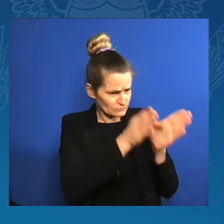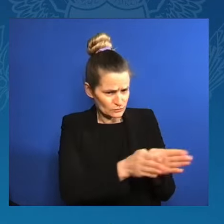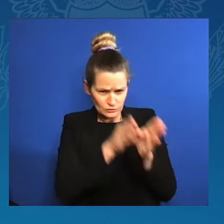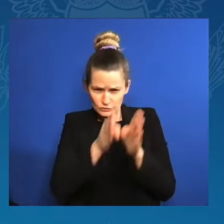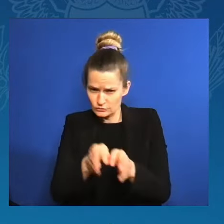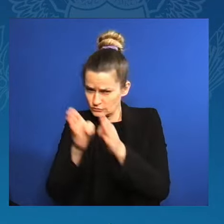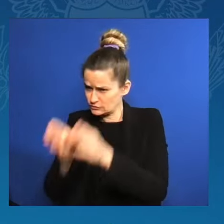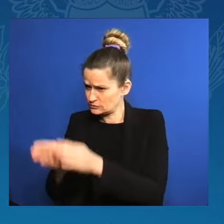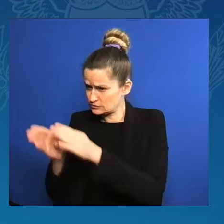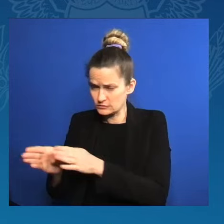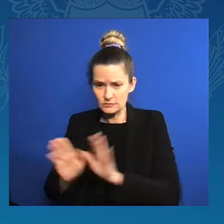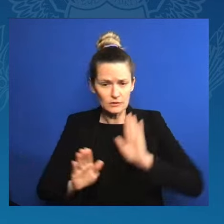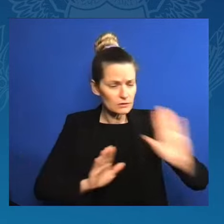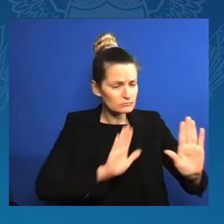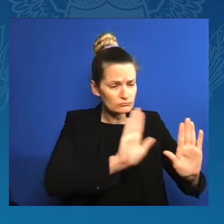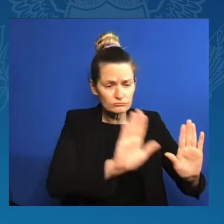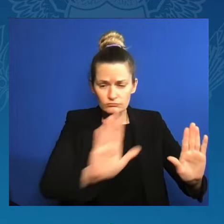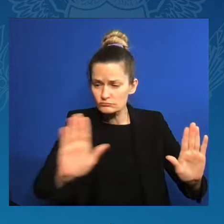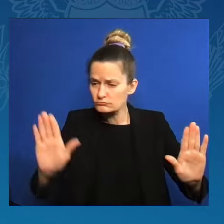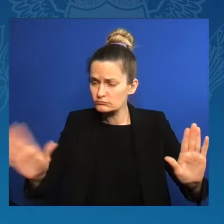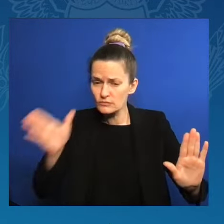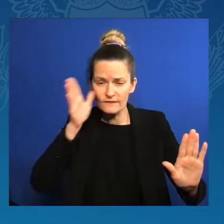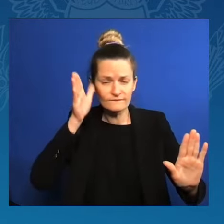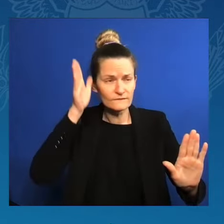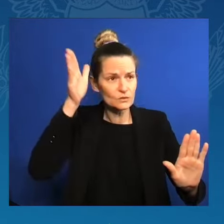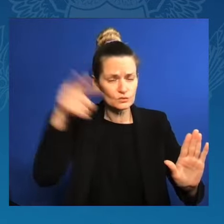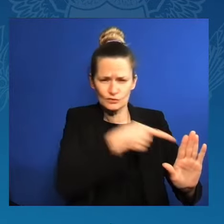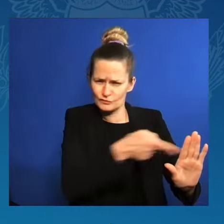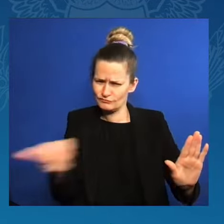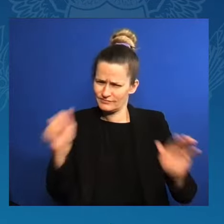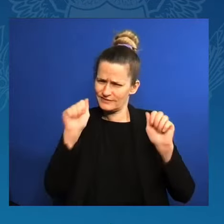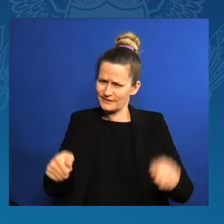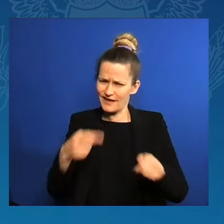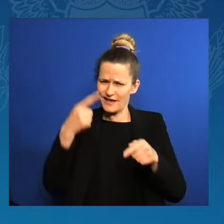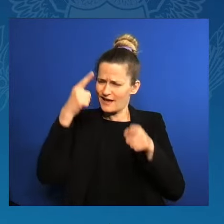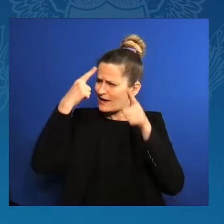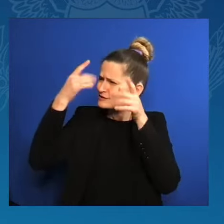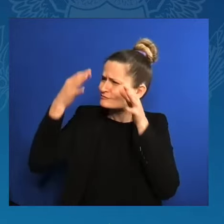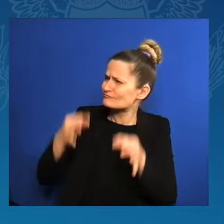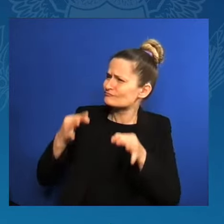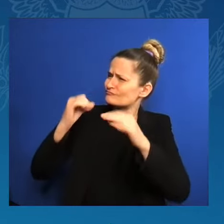dream with ambition, and live with dignity.